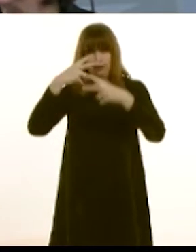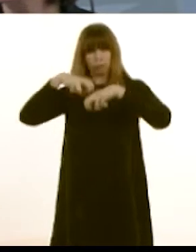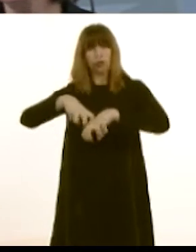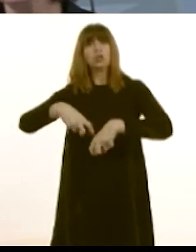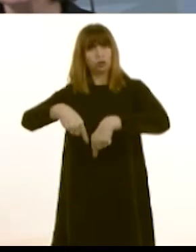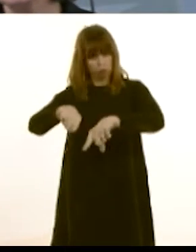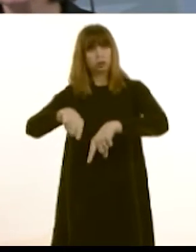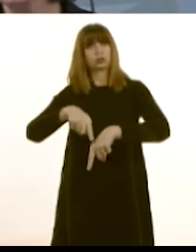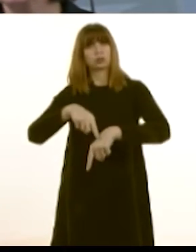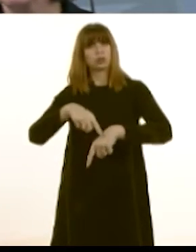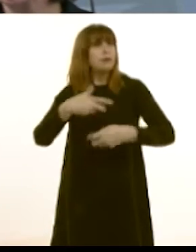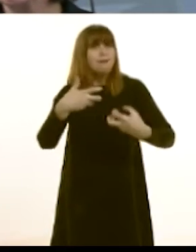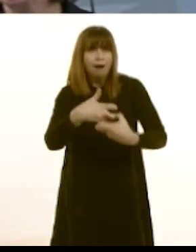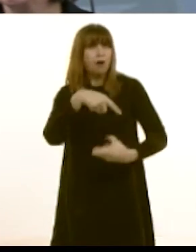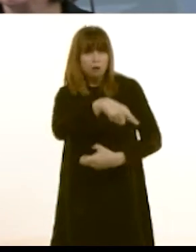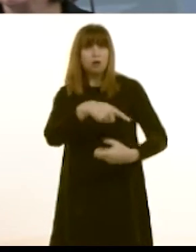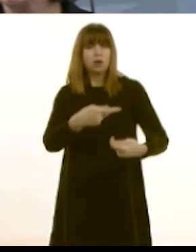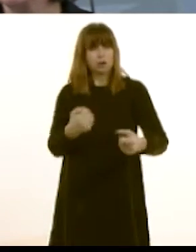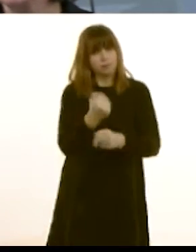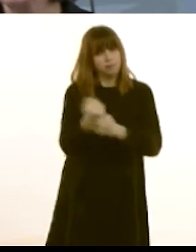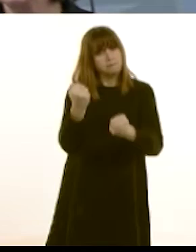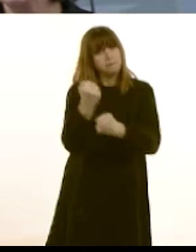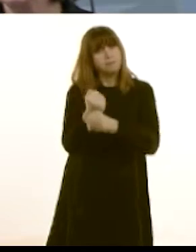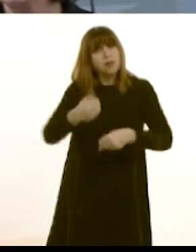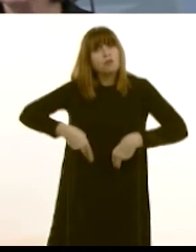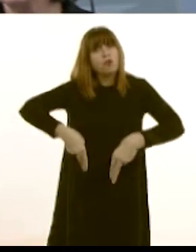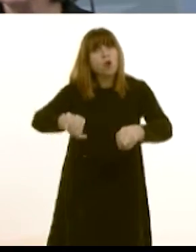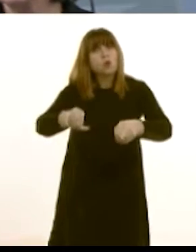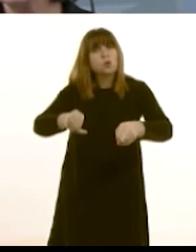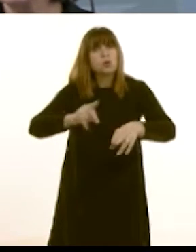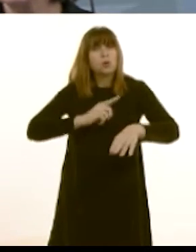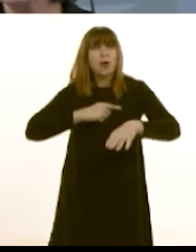are managing the maintenance of these roads to look into these adverse weather conditions